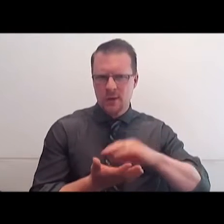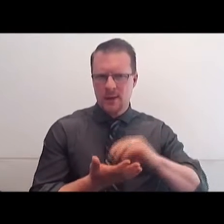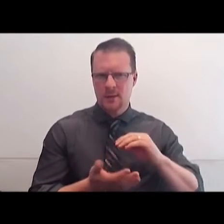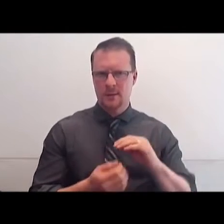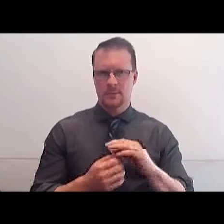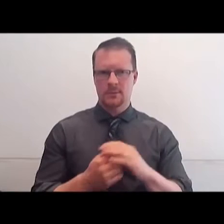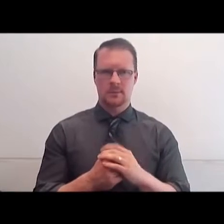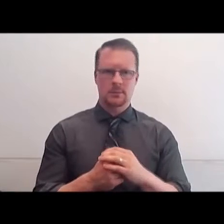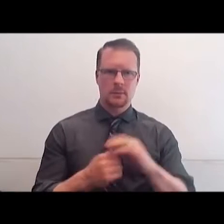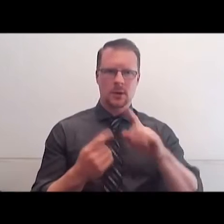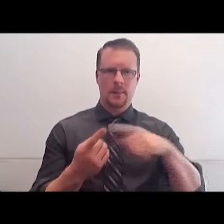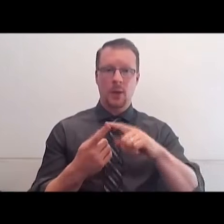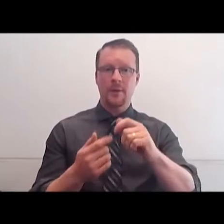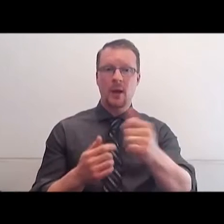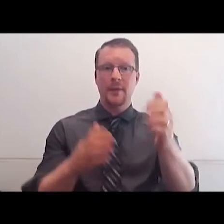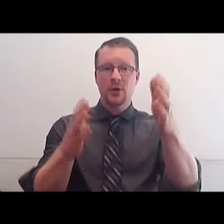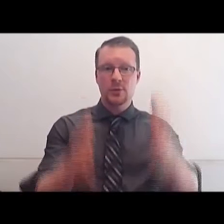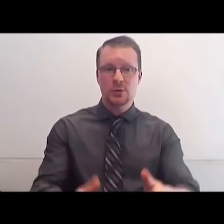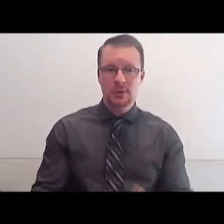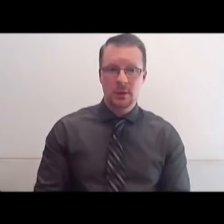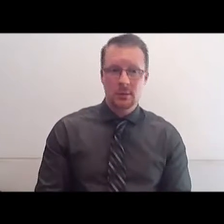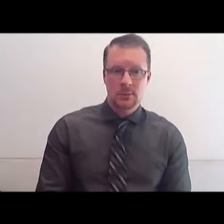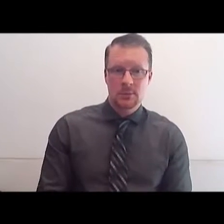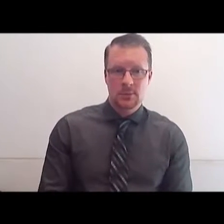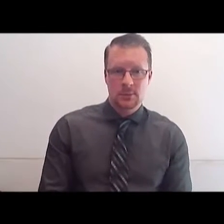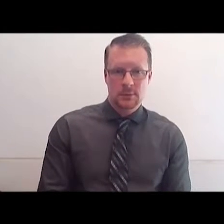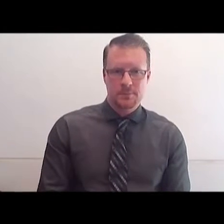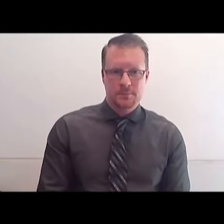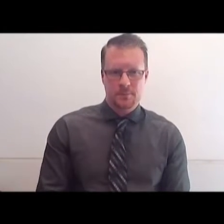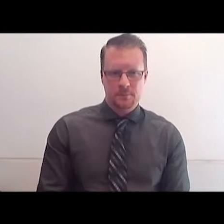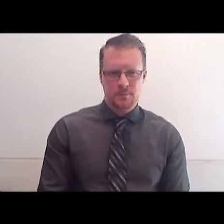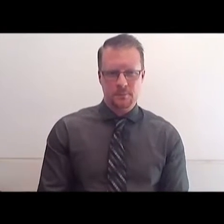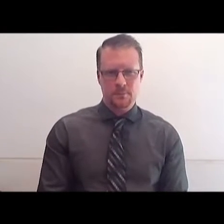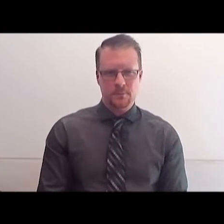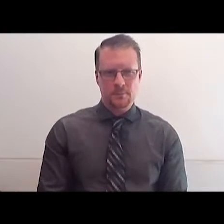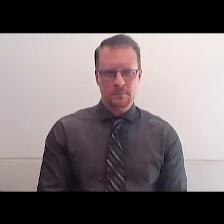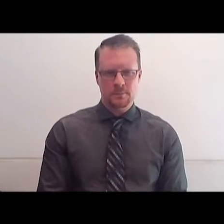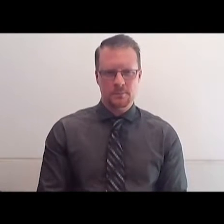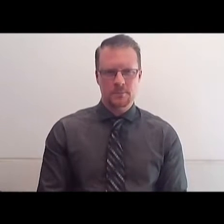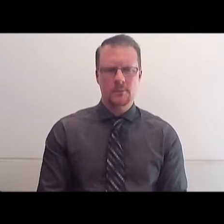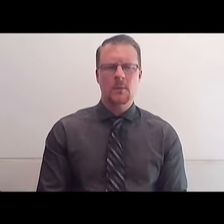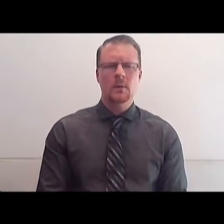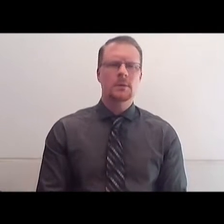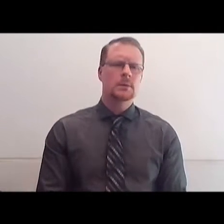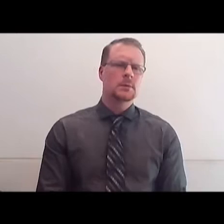cultural humility. And that's intended to be from the standpoint of learning about the other person.